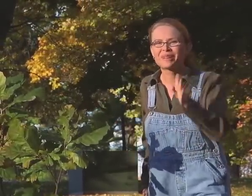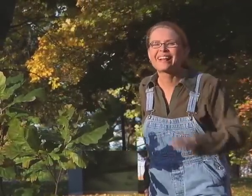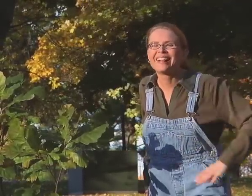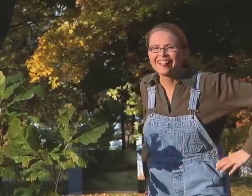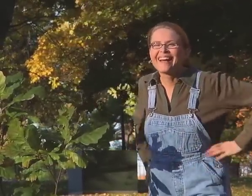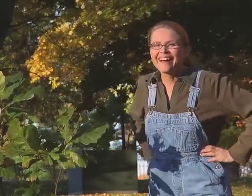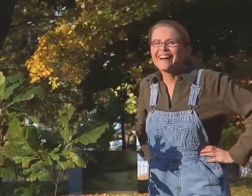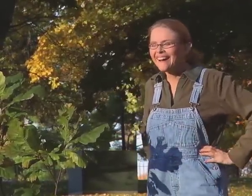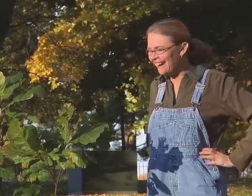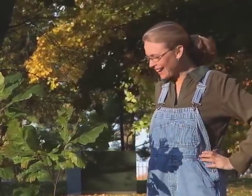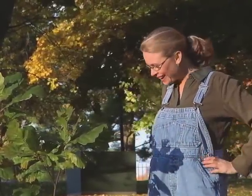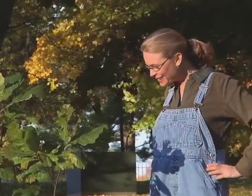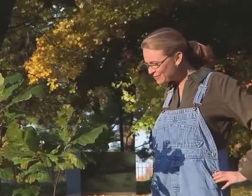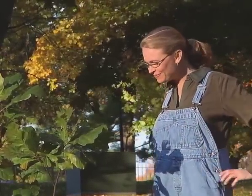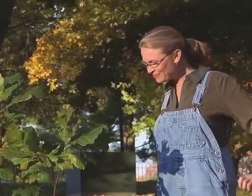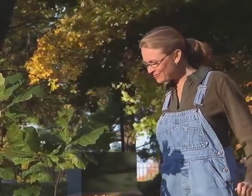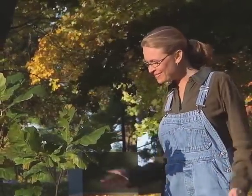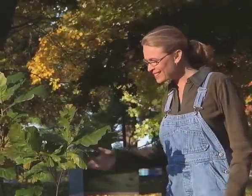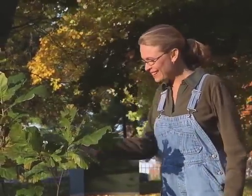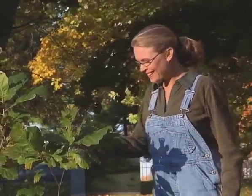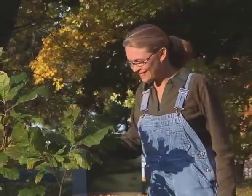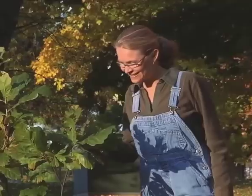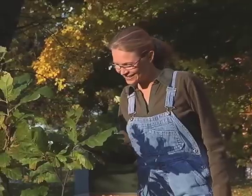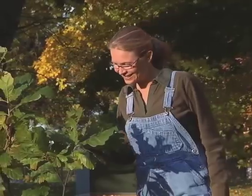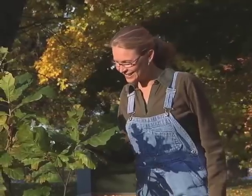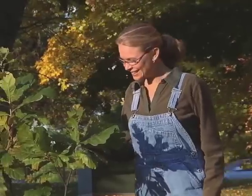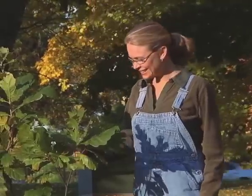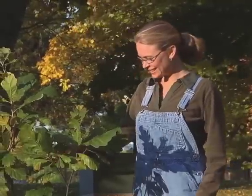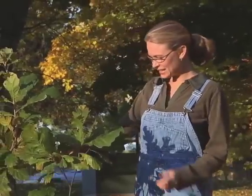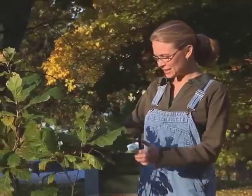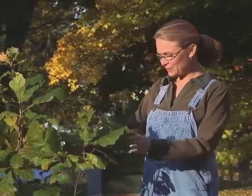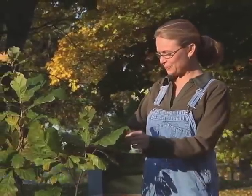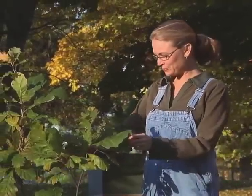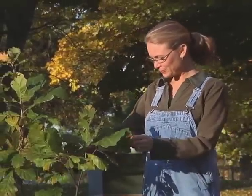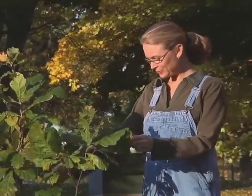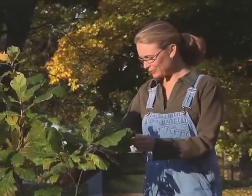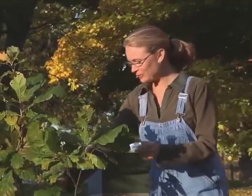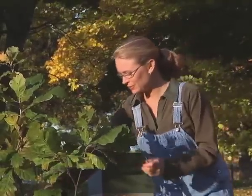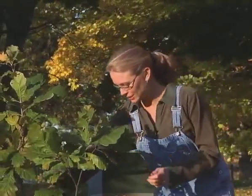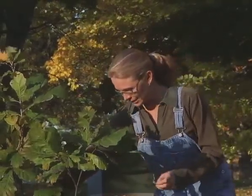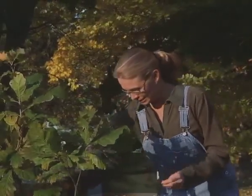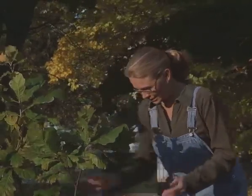SO I WILL BE PATIENT. OH, LOOK AT THAT. YEAH.